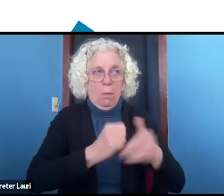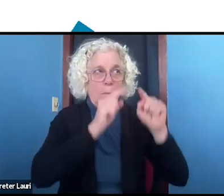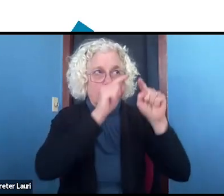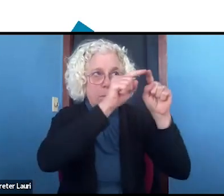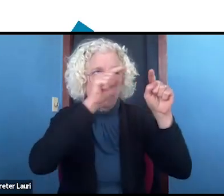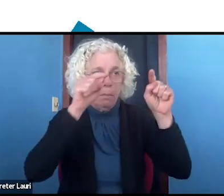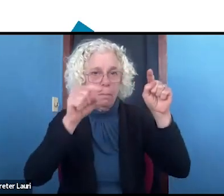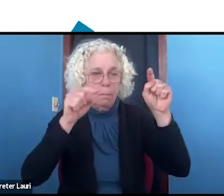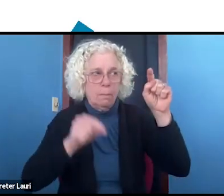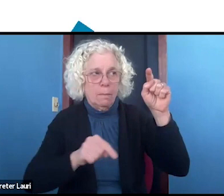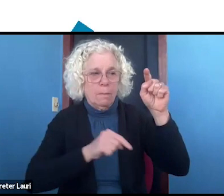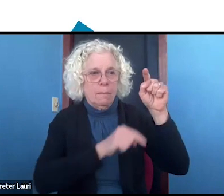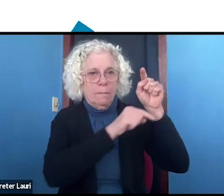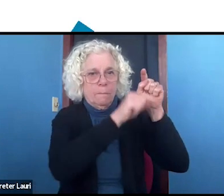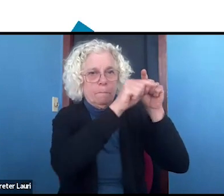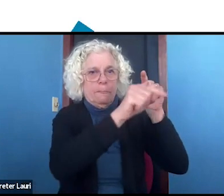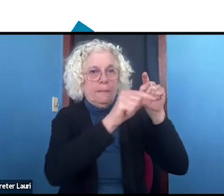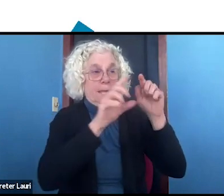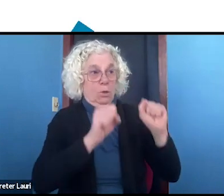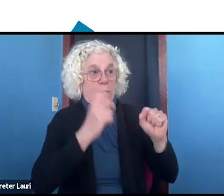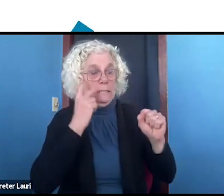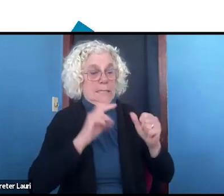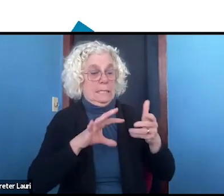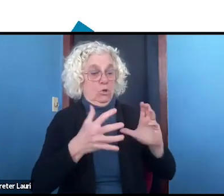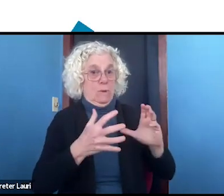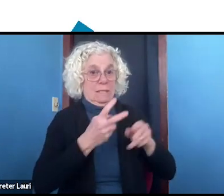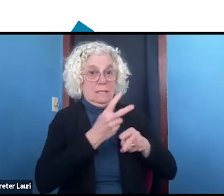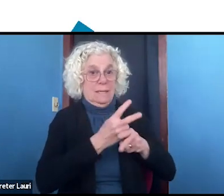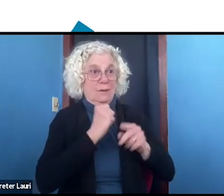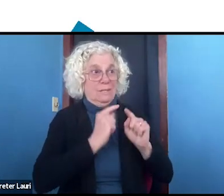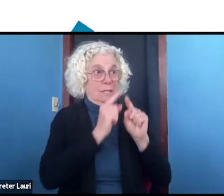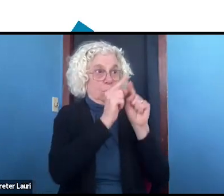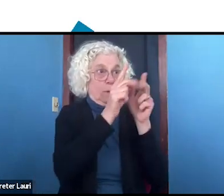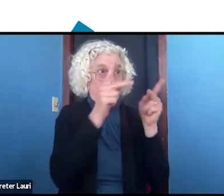really looking at crisis care as a continuum, not just event.